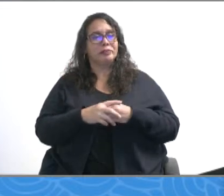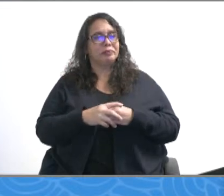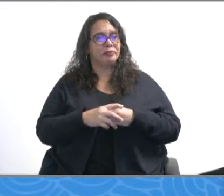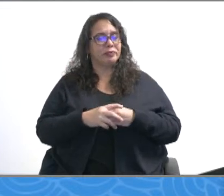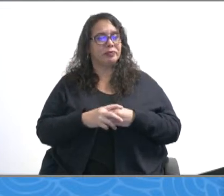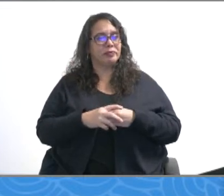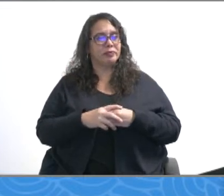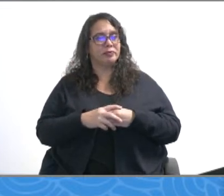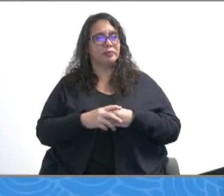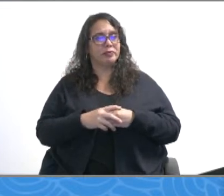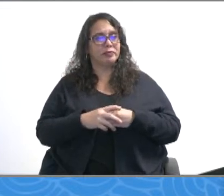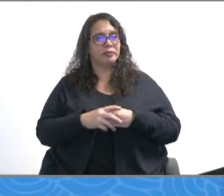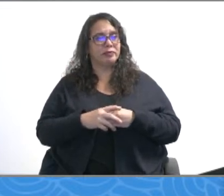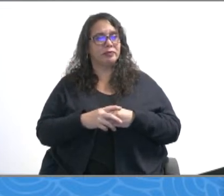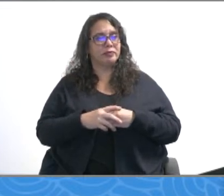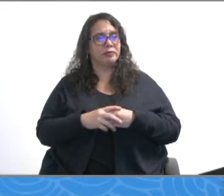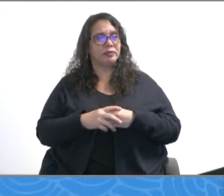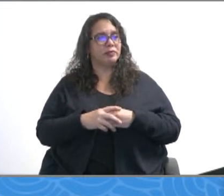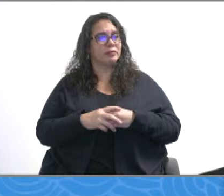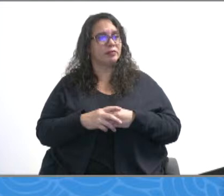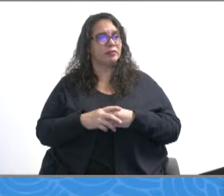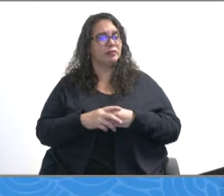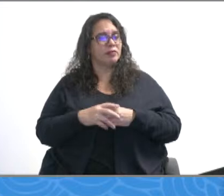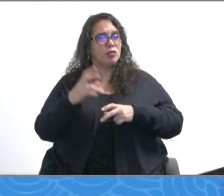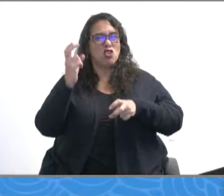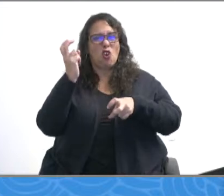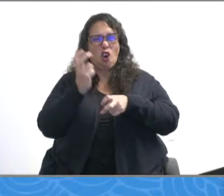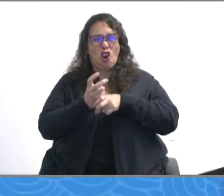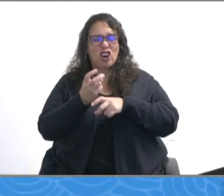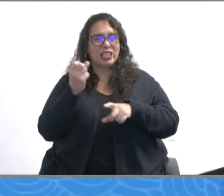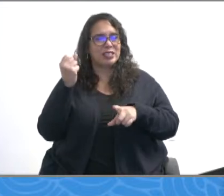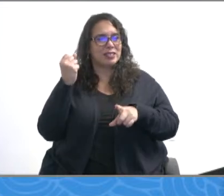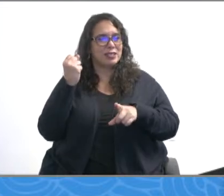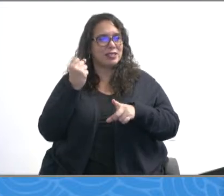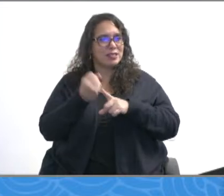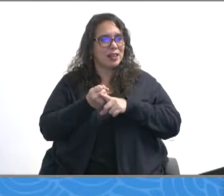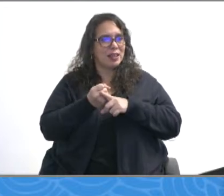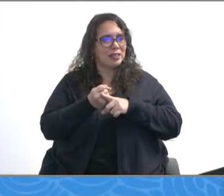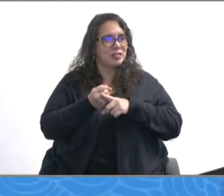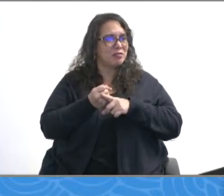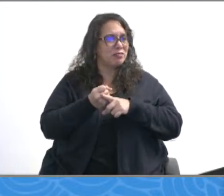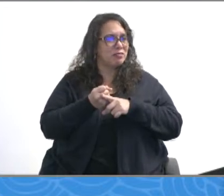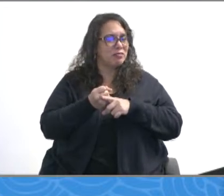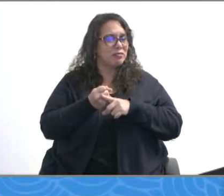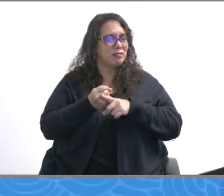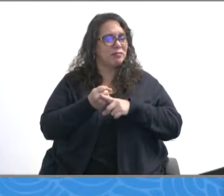The hardest hit was goal number five. Unfortunately, with the pandemic